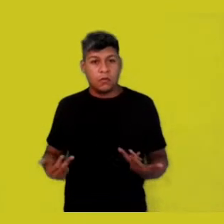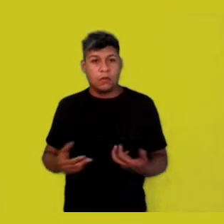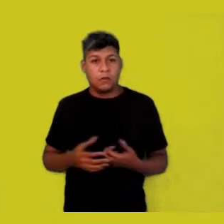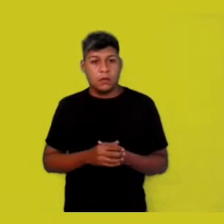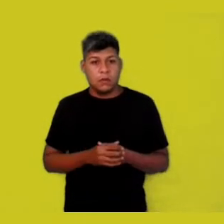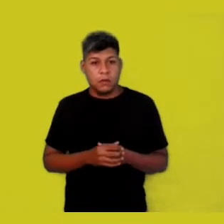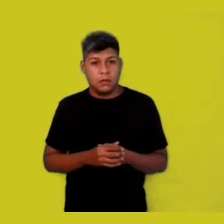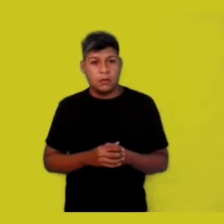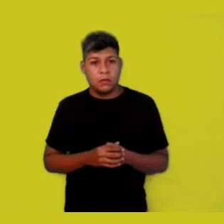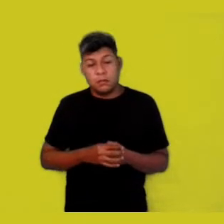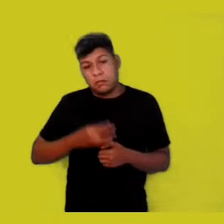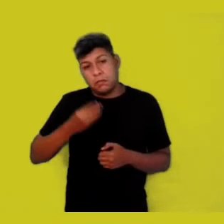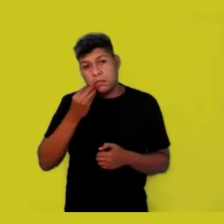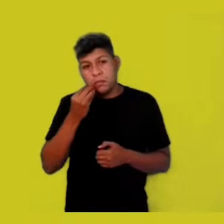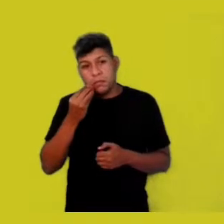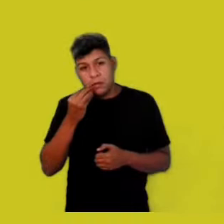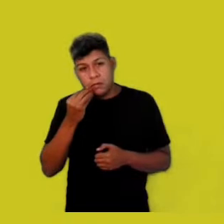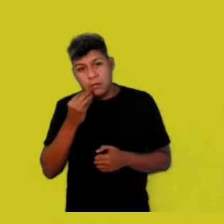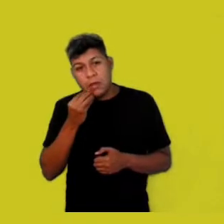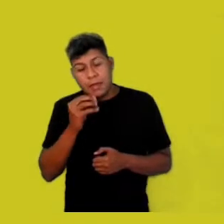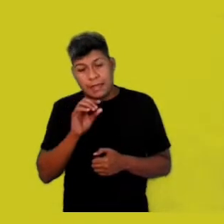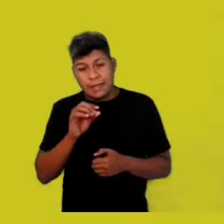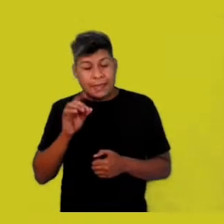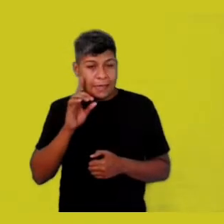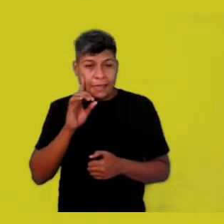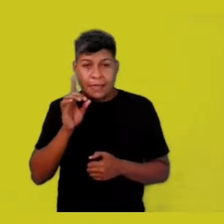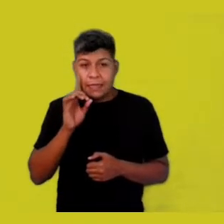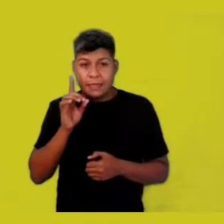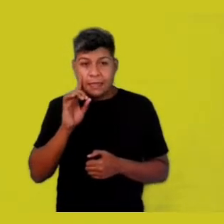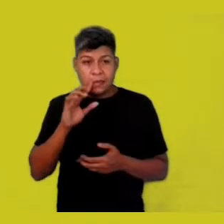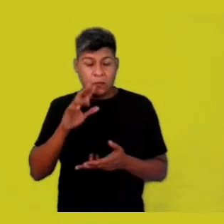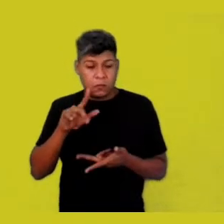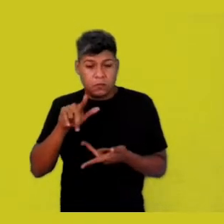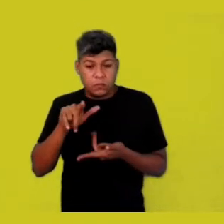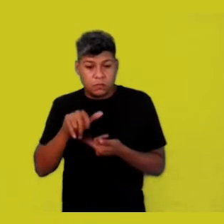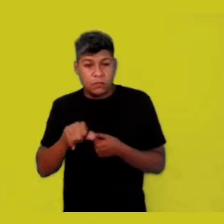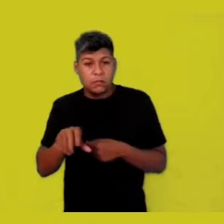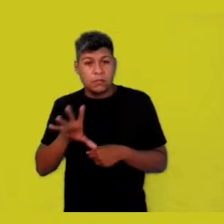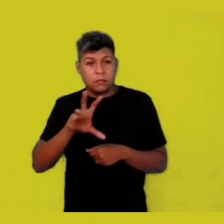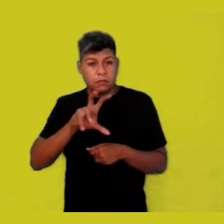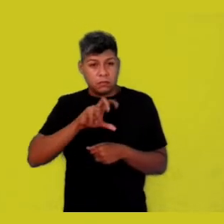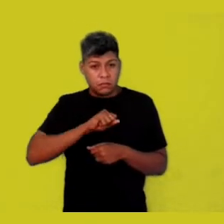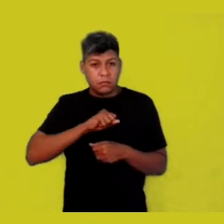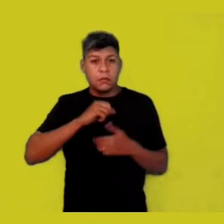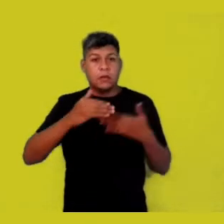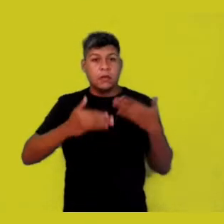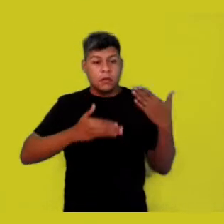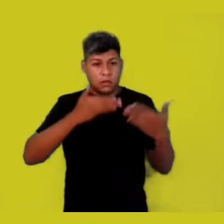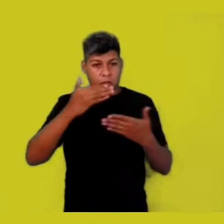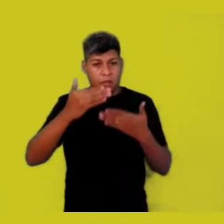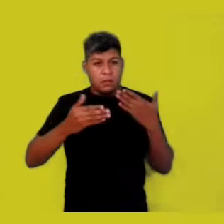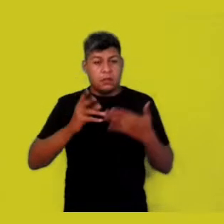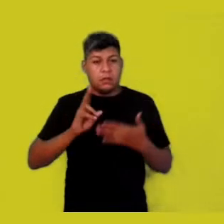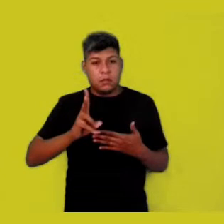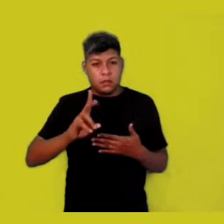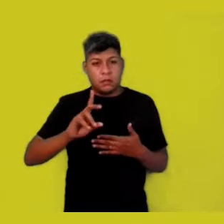And we left every day deeply touched - I had days that I left, in the end,